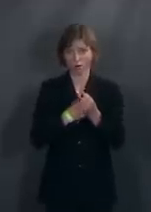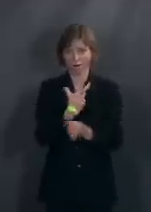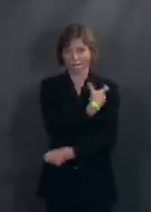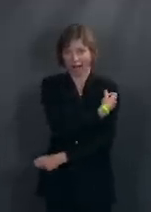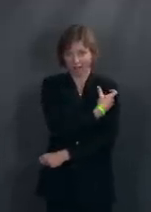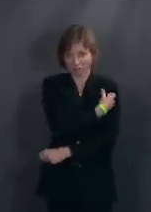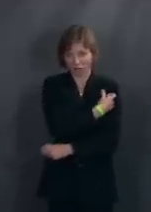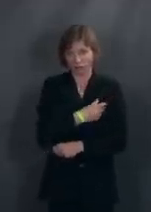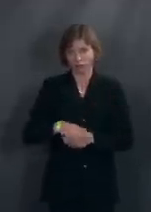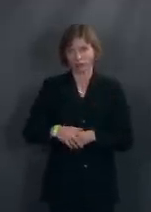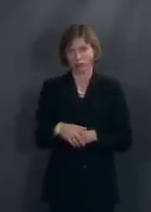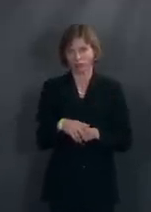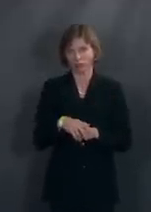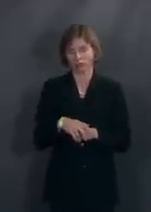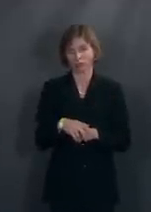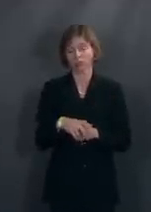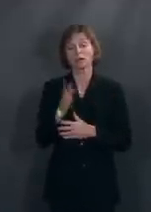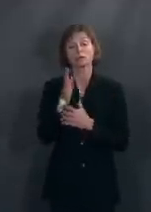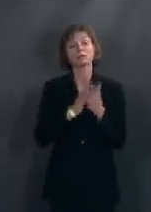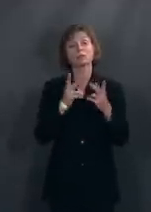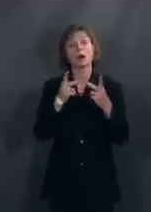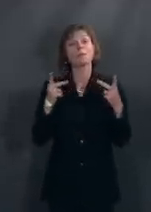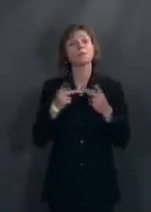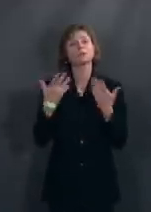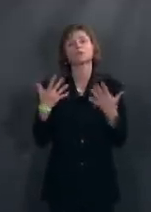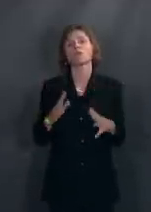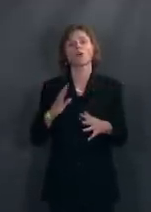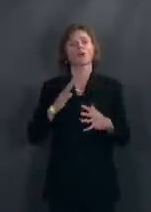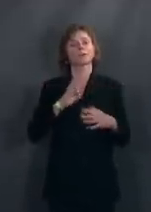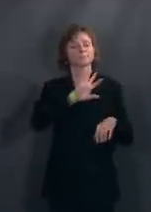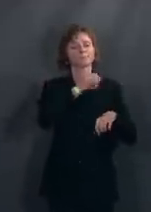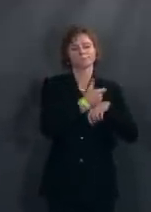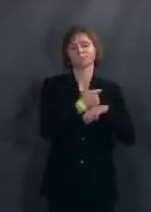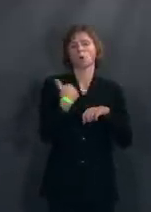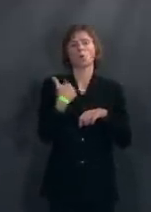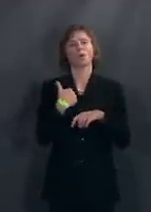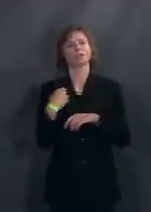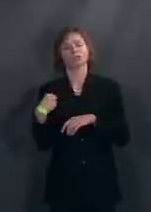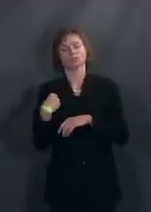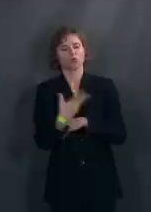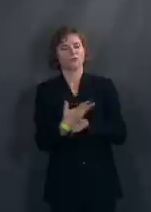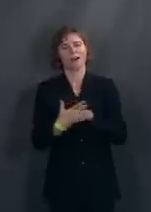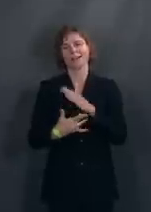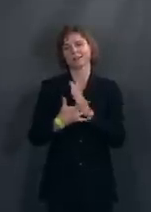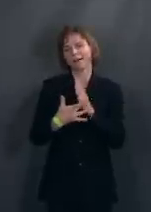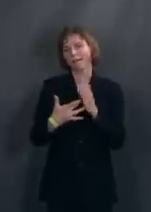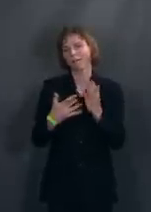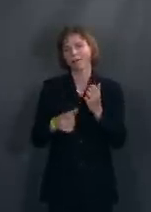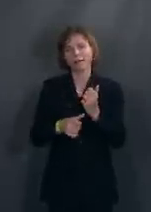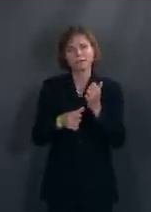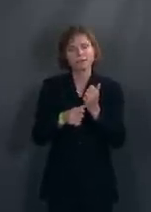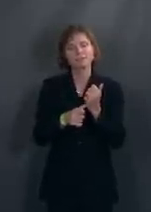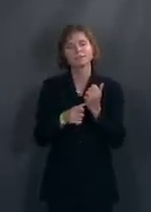Some of these sites were already started and we've helped with technical assistance and resources to bring them to a higher level.